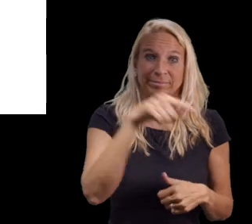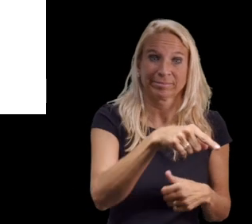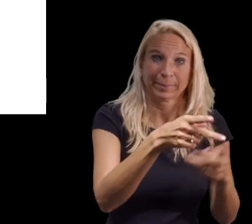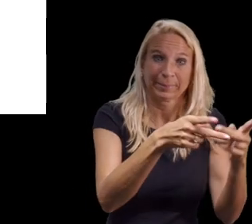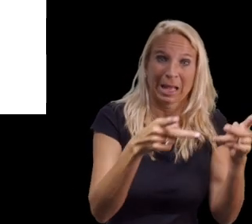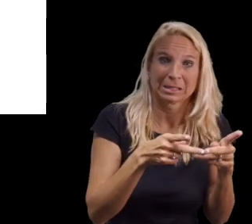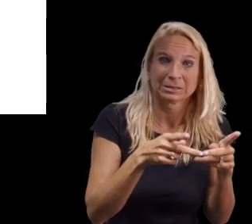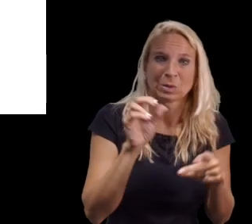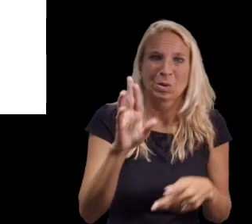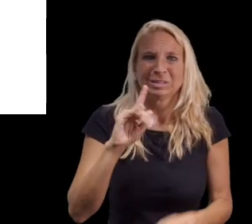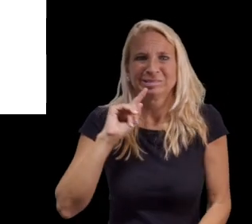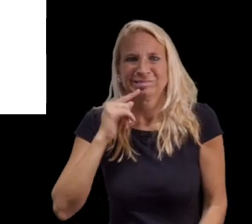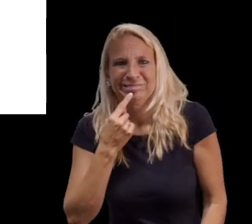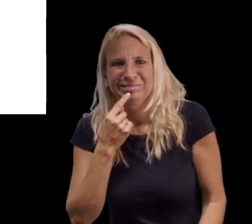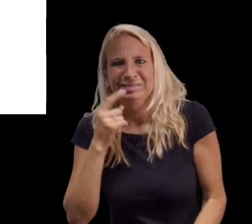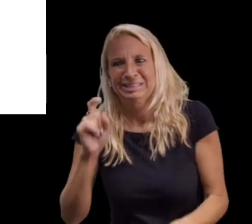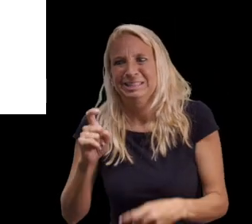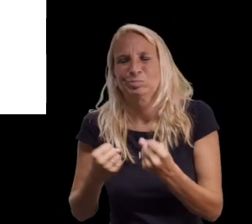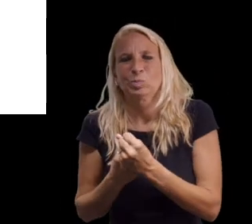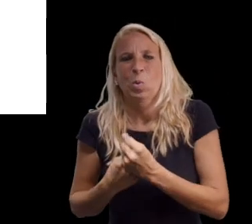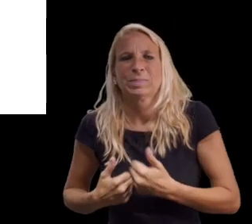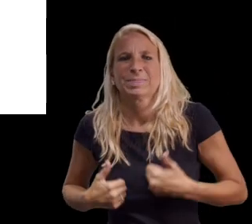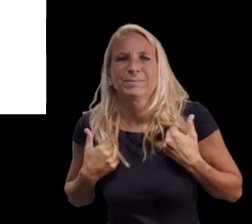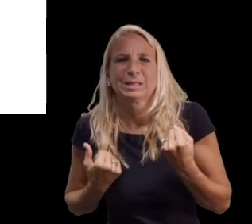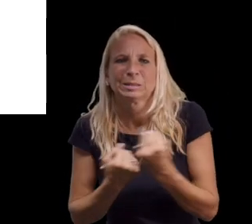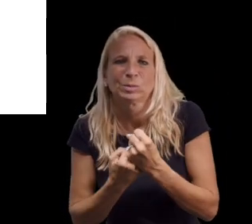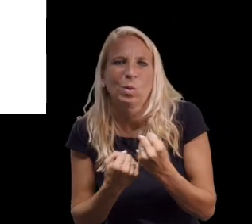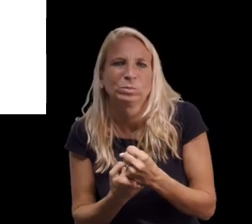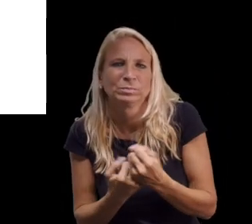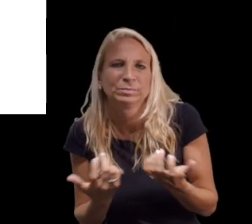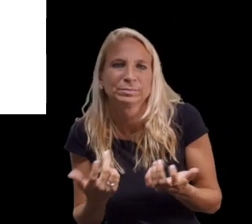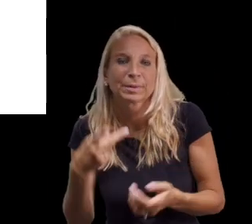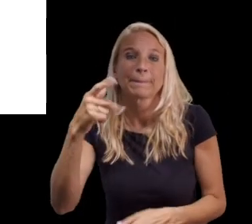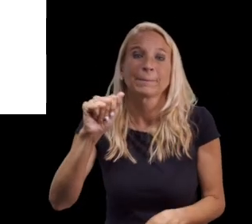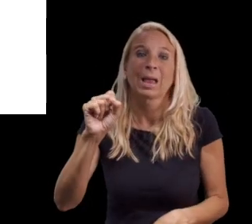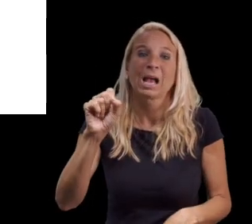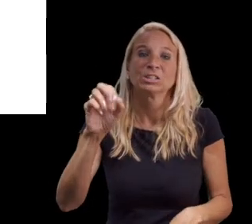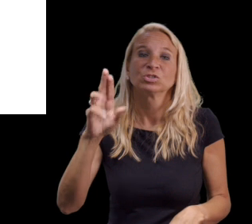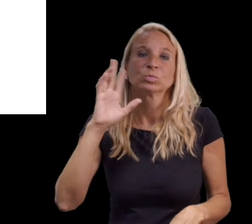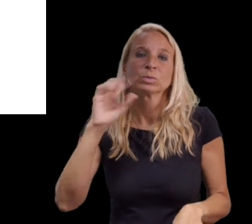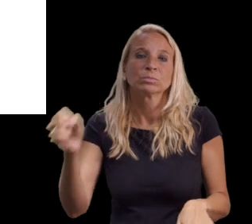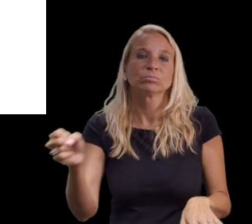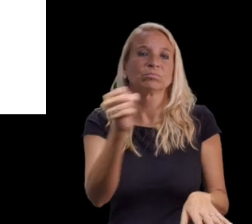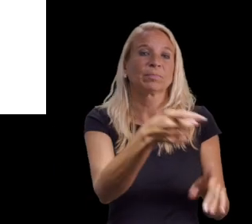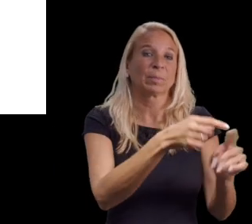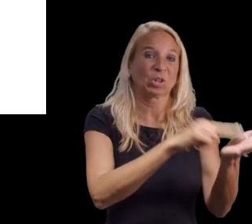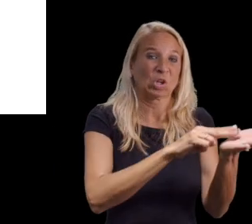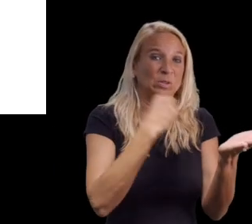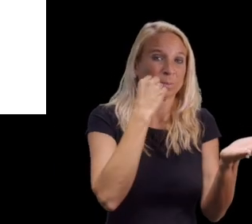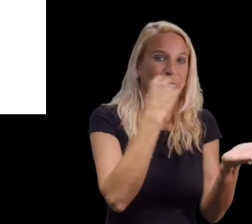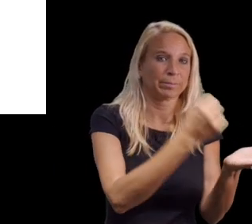of a state supported living center placement. PASSR would divert a person from a nursing facility